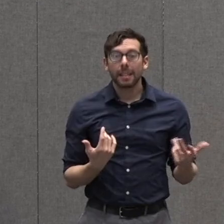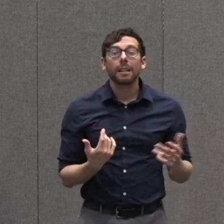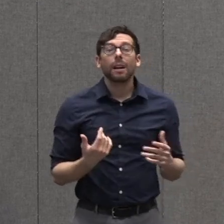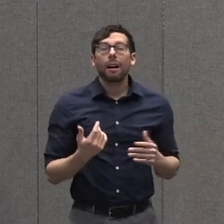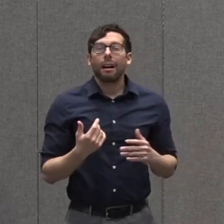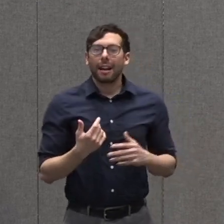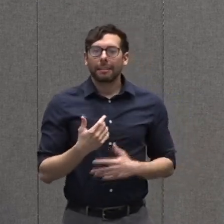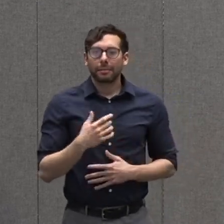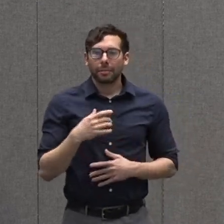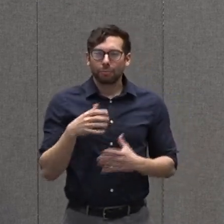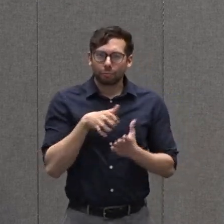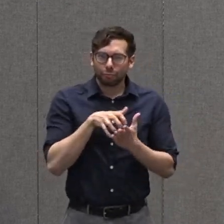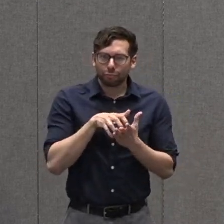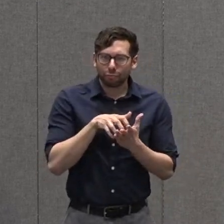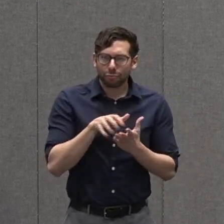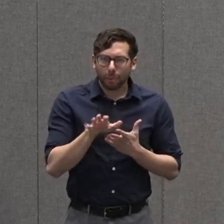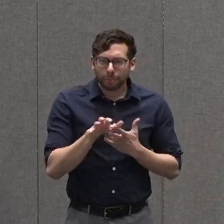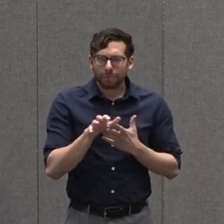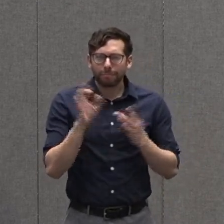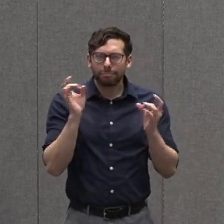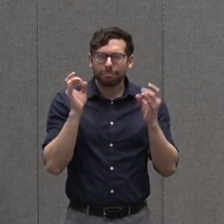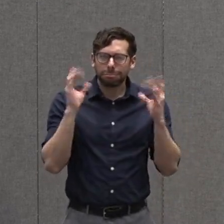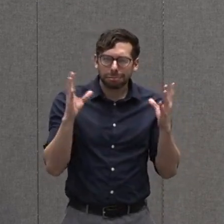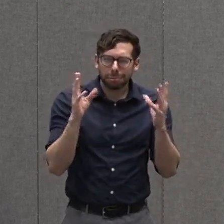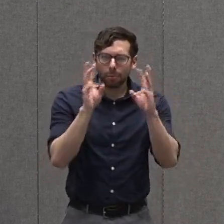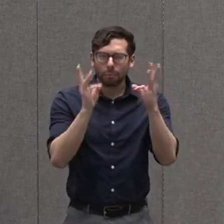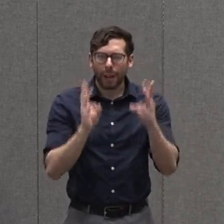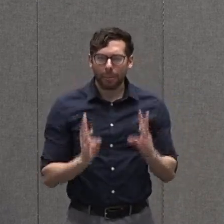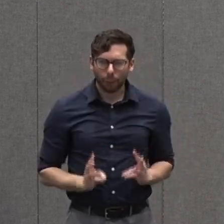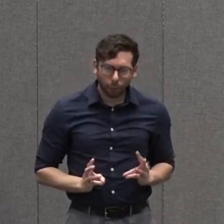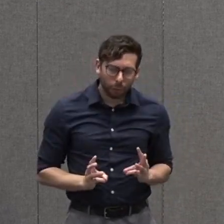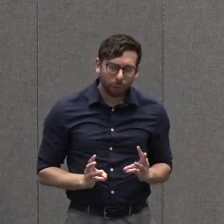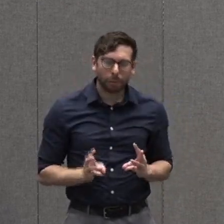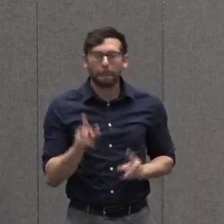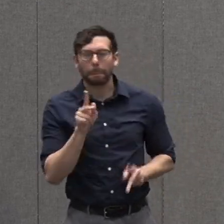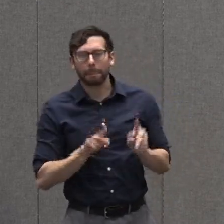and people, and cars, and a lot die early.